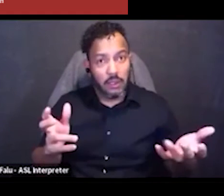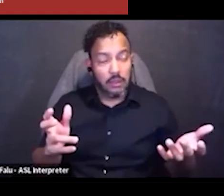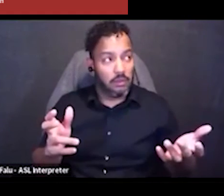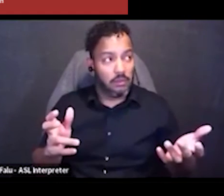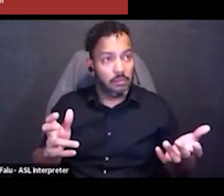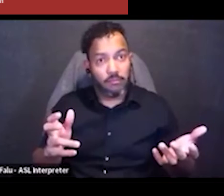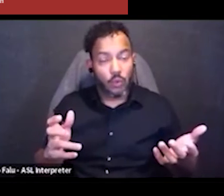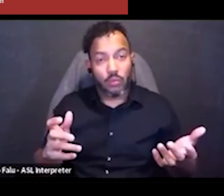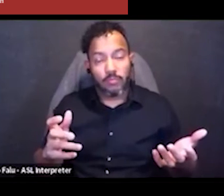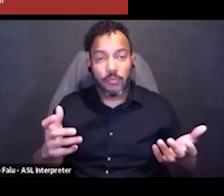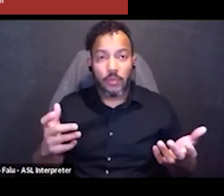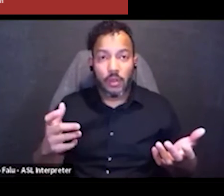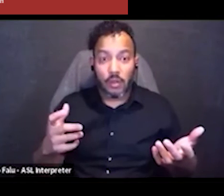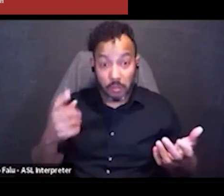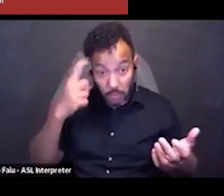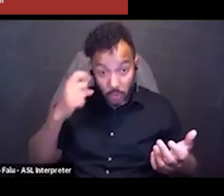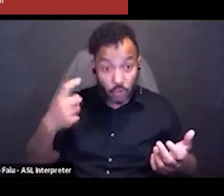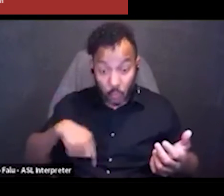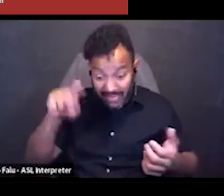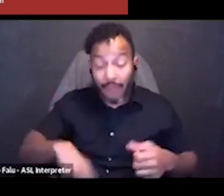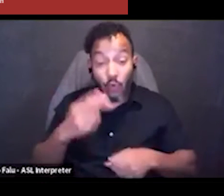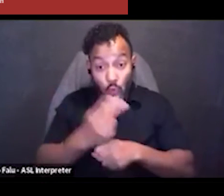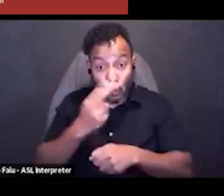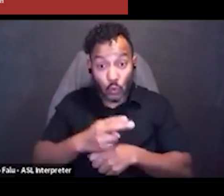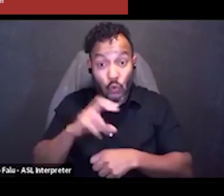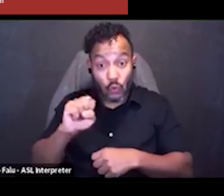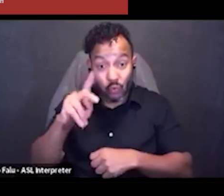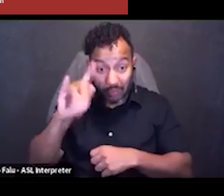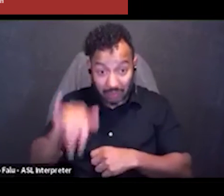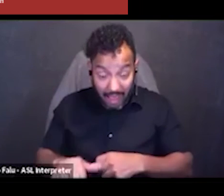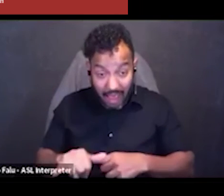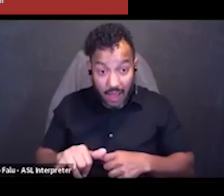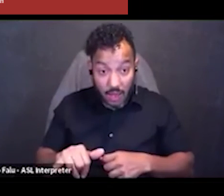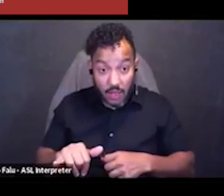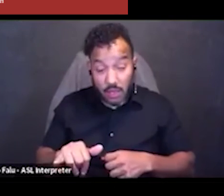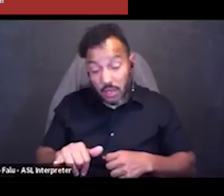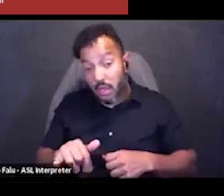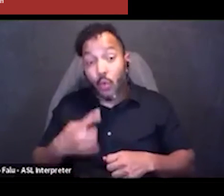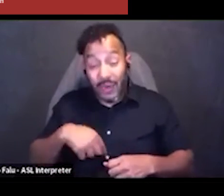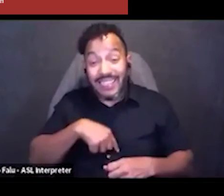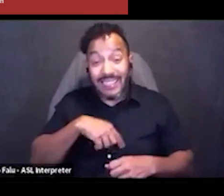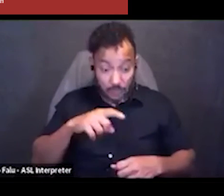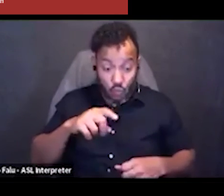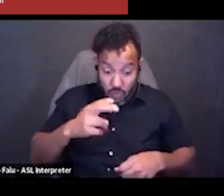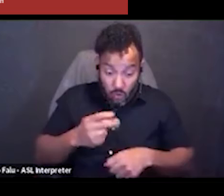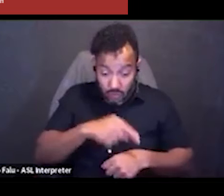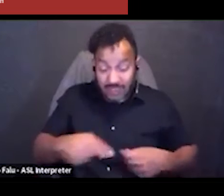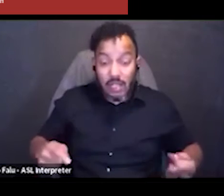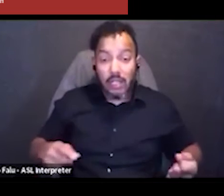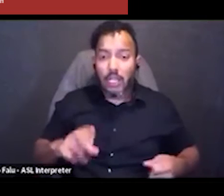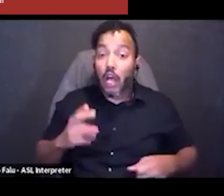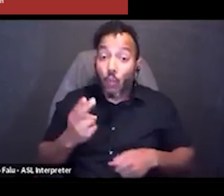Just because we have to use supplies. Because we're trying to use supplies we need to survive.